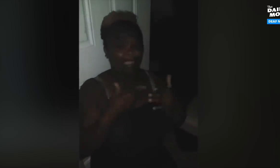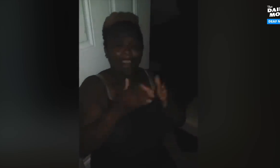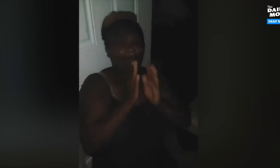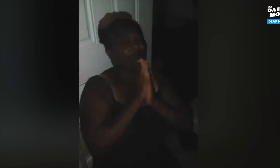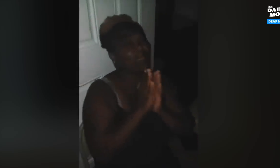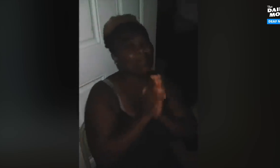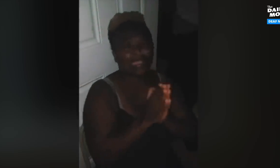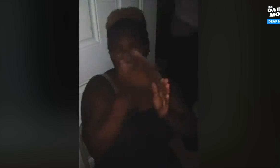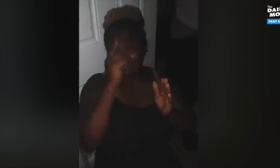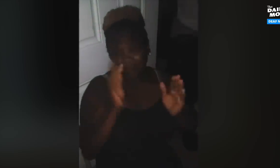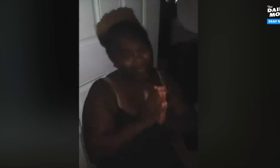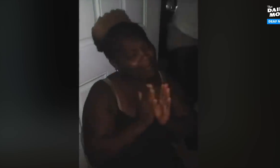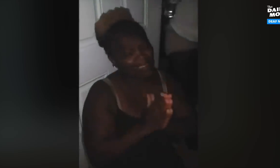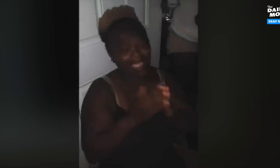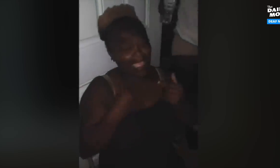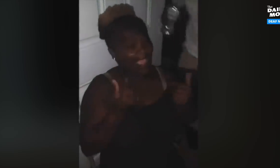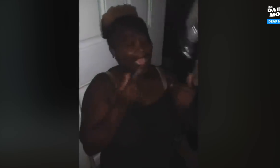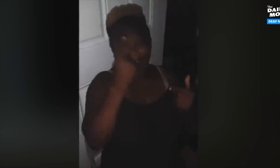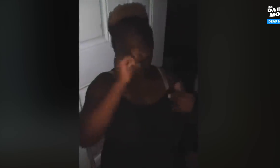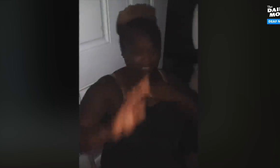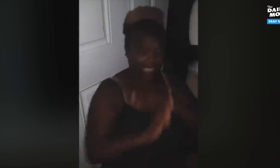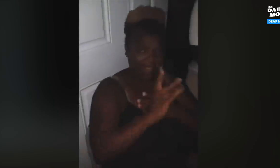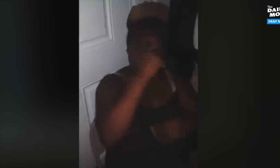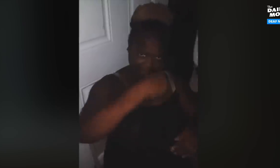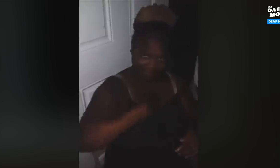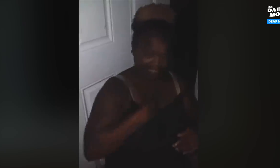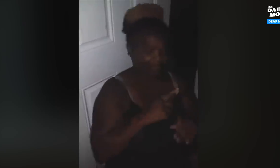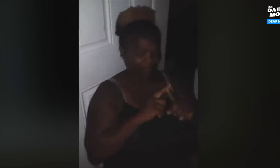I prayed hard for God to protect me.